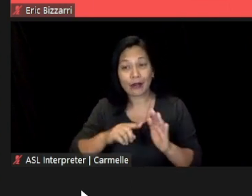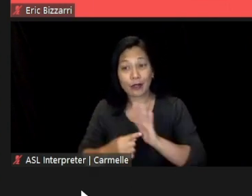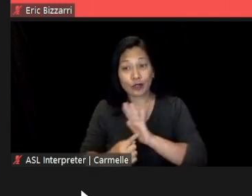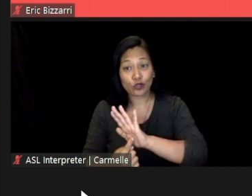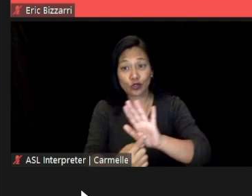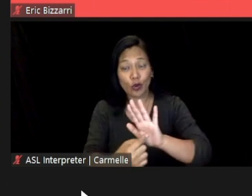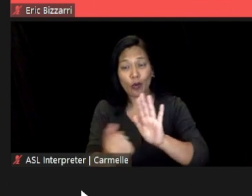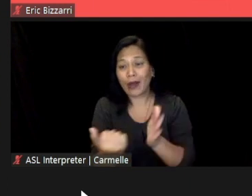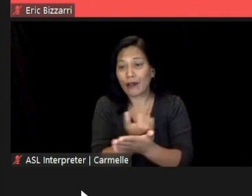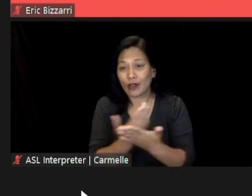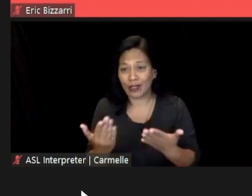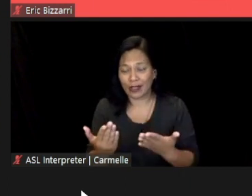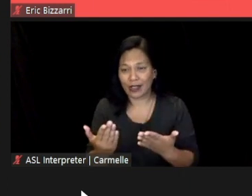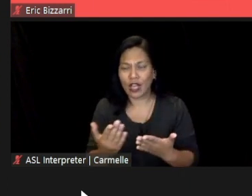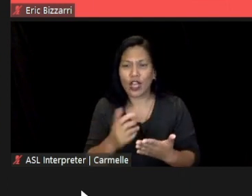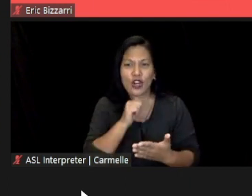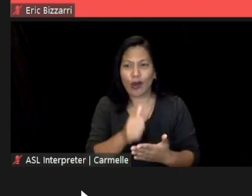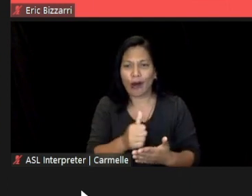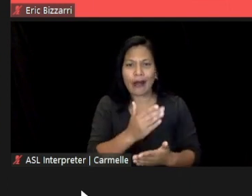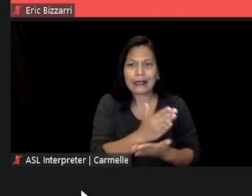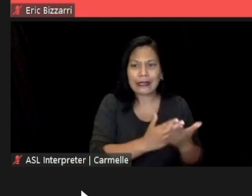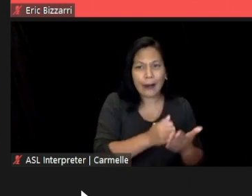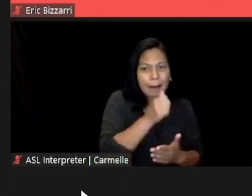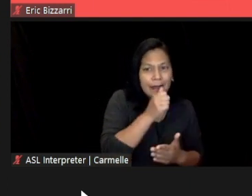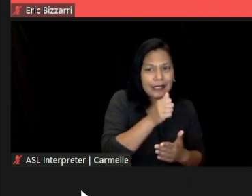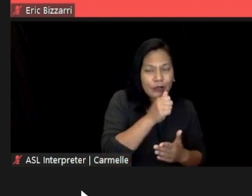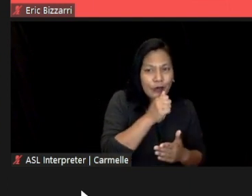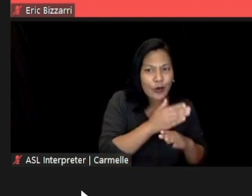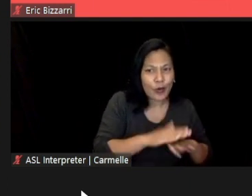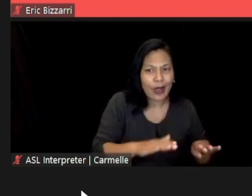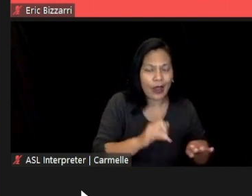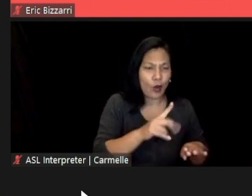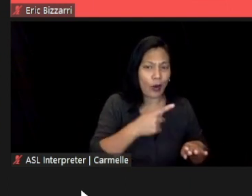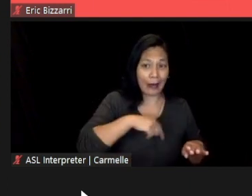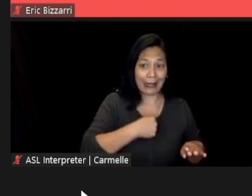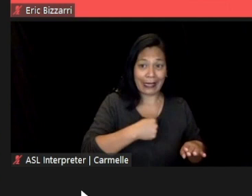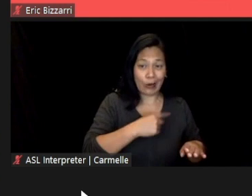So this can't just be Rod Butler behind the desk saying, I think this project has merit or that one.